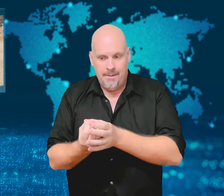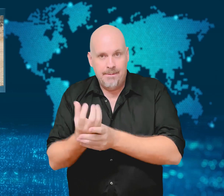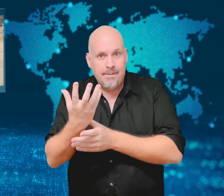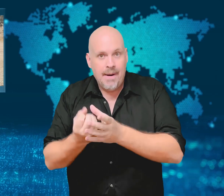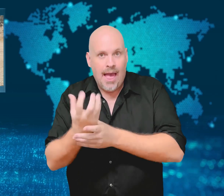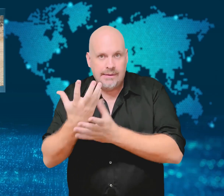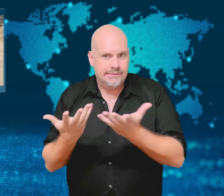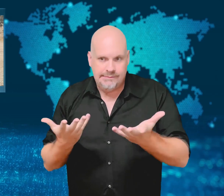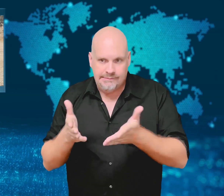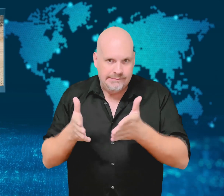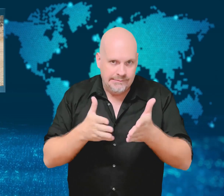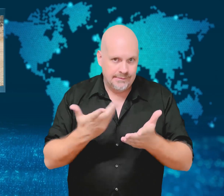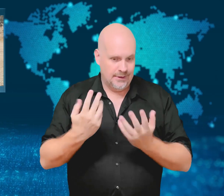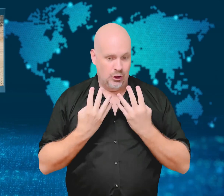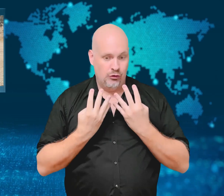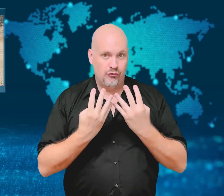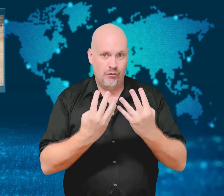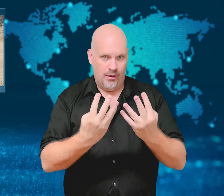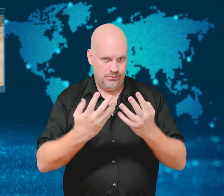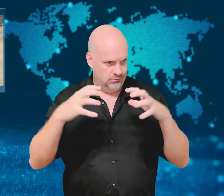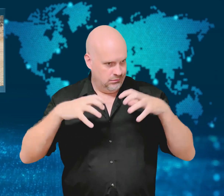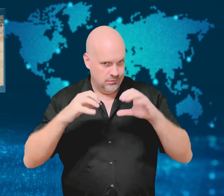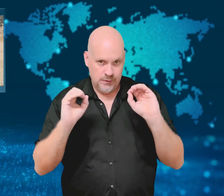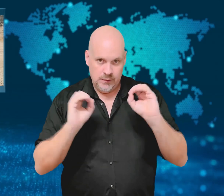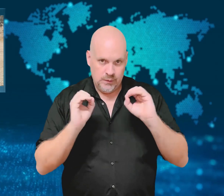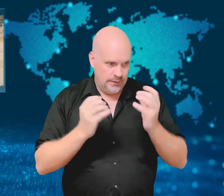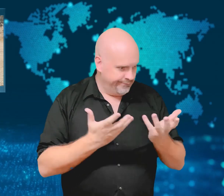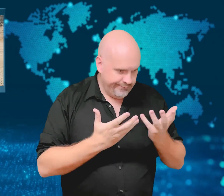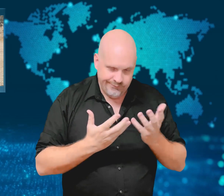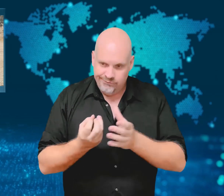they lack grasses to graze on.